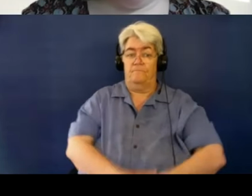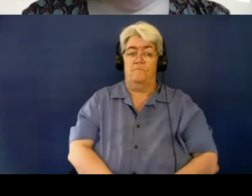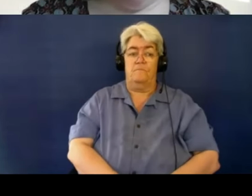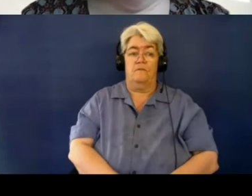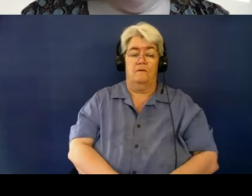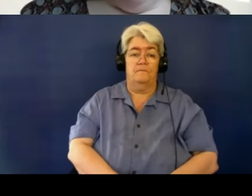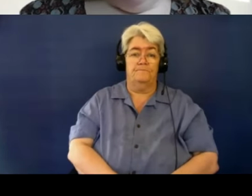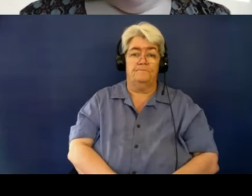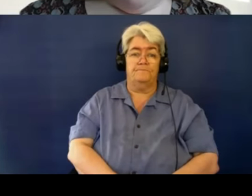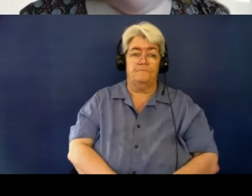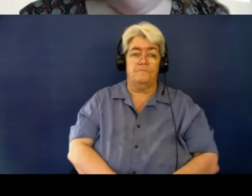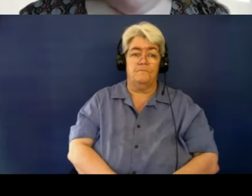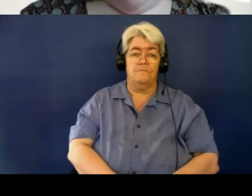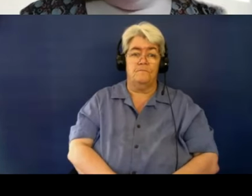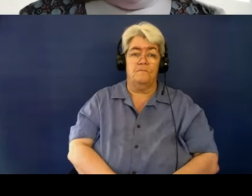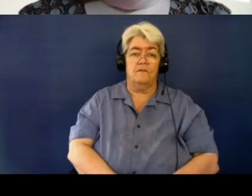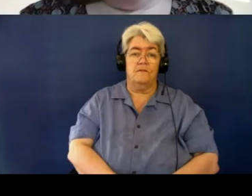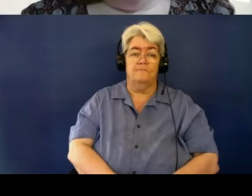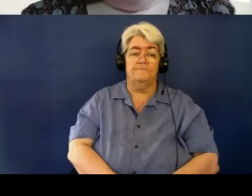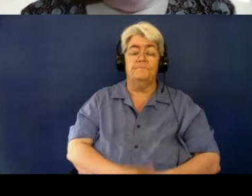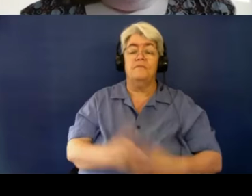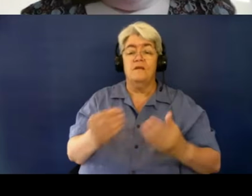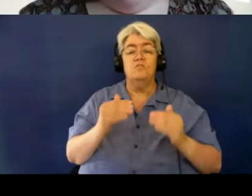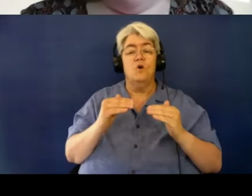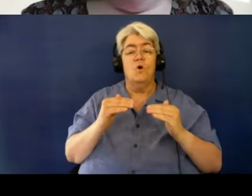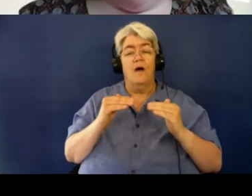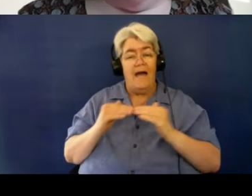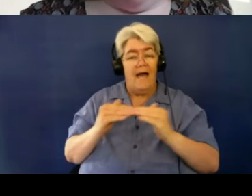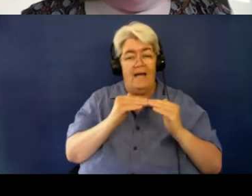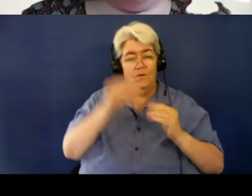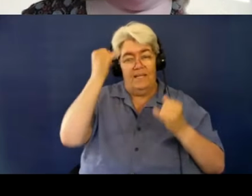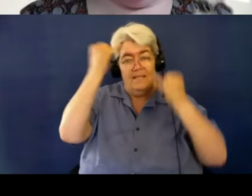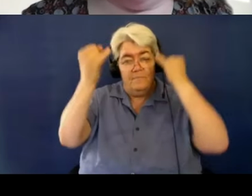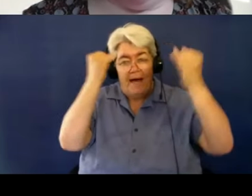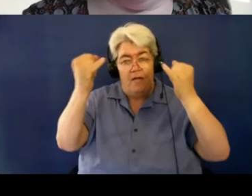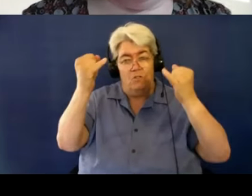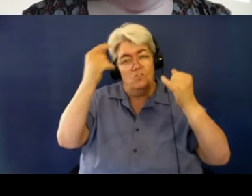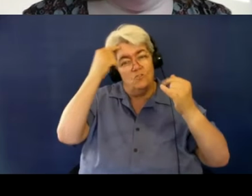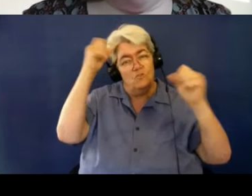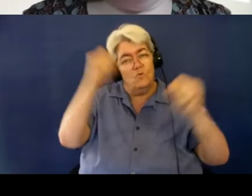Some key equity matters to keep in mind as a presenter are the following.